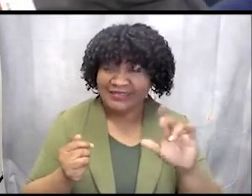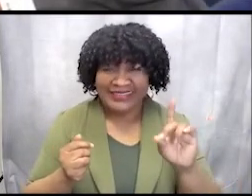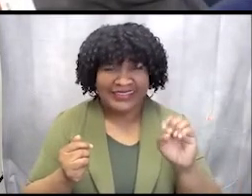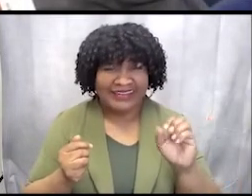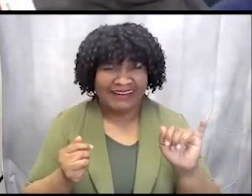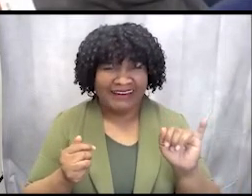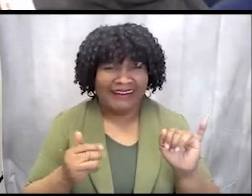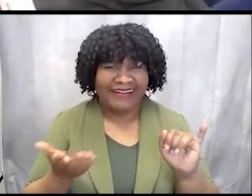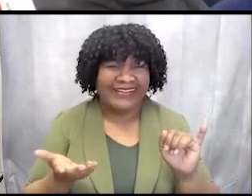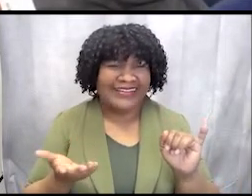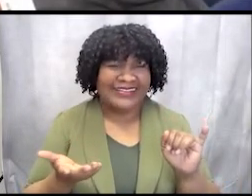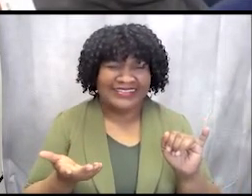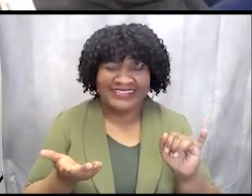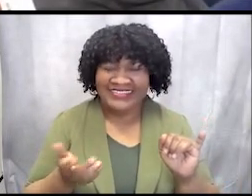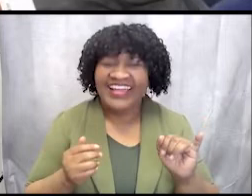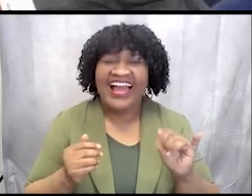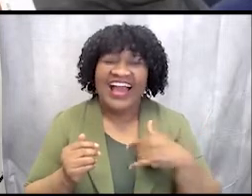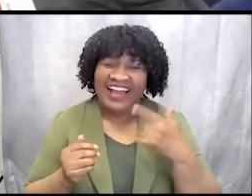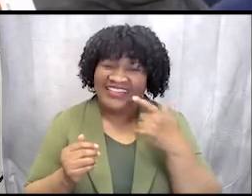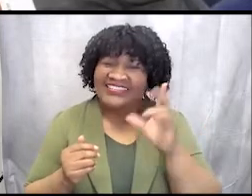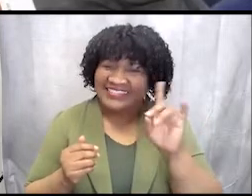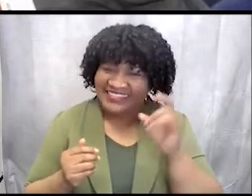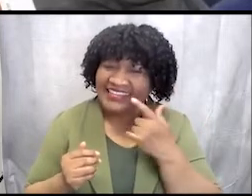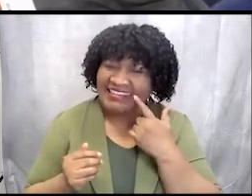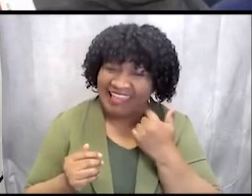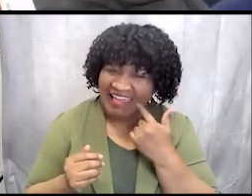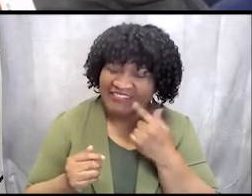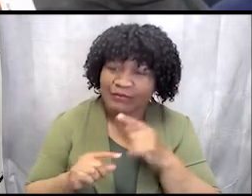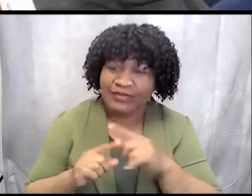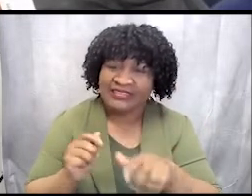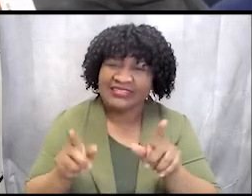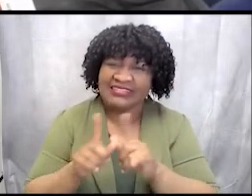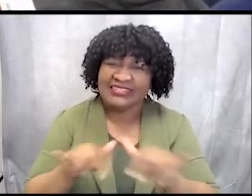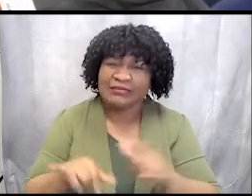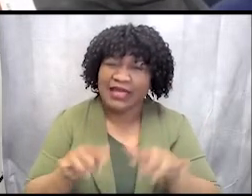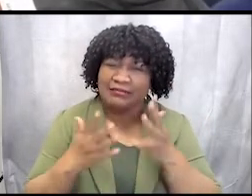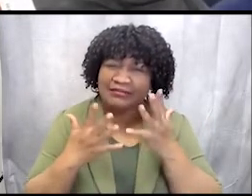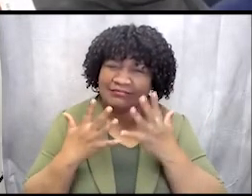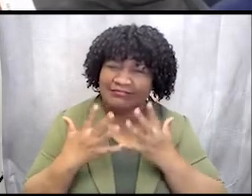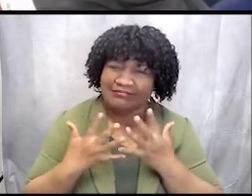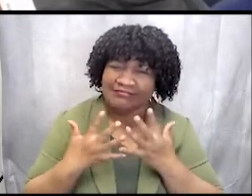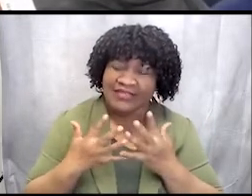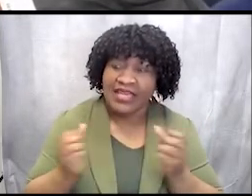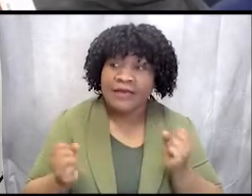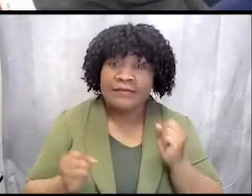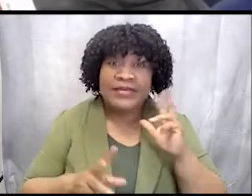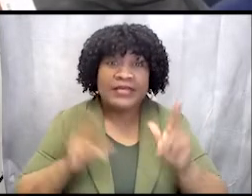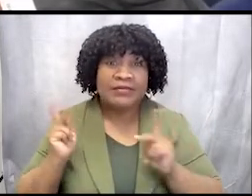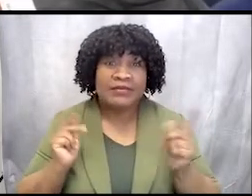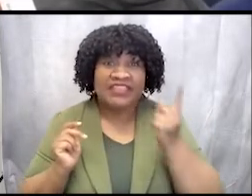And I laugh, but it's sad because for many people, that's how they are thinking about it.